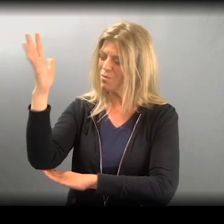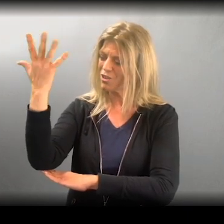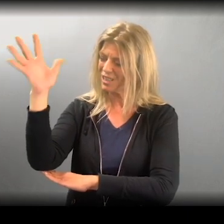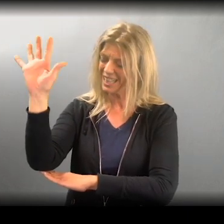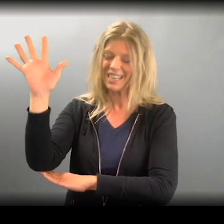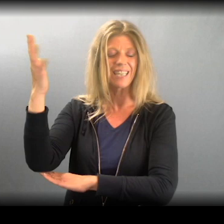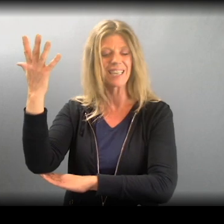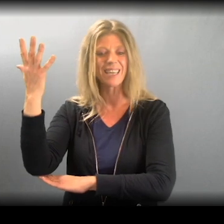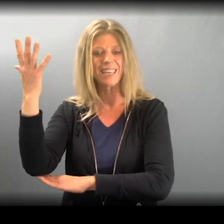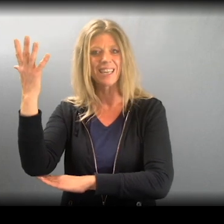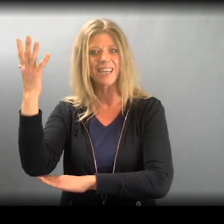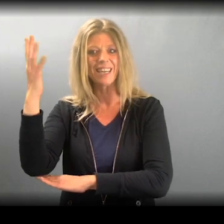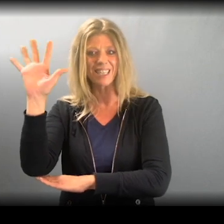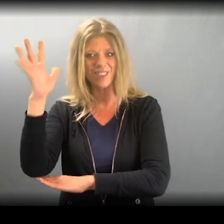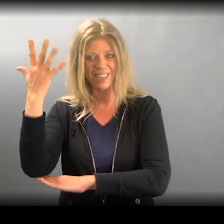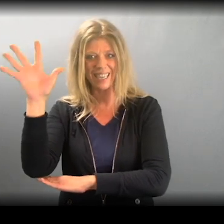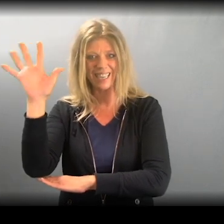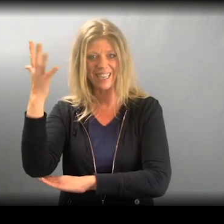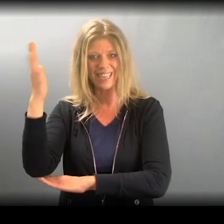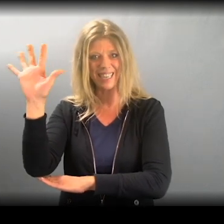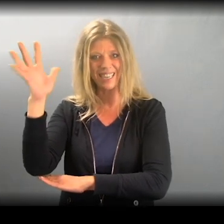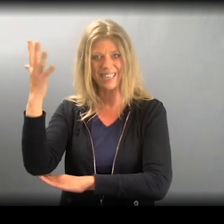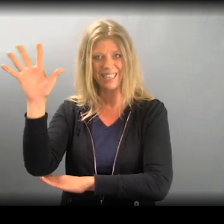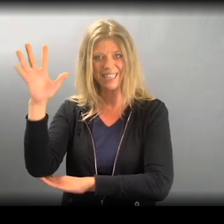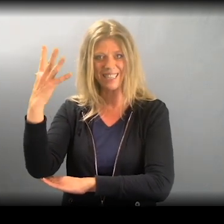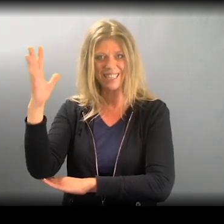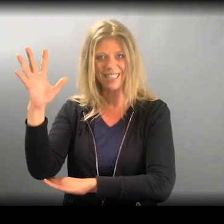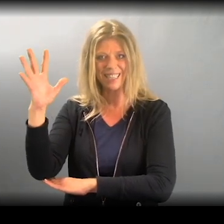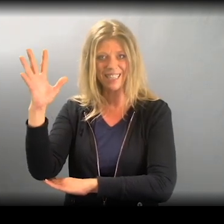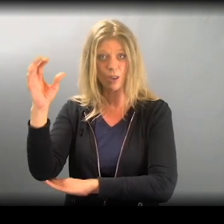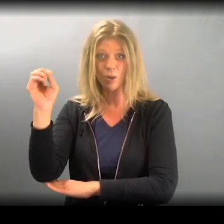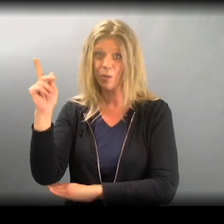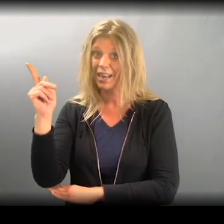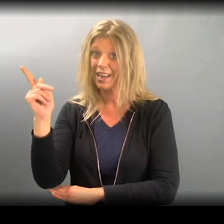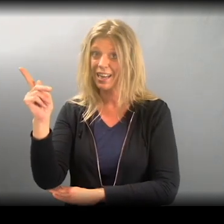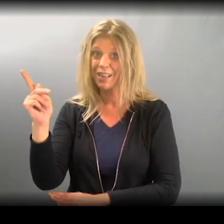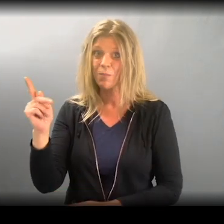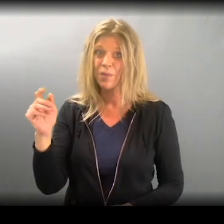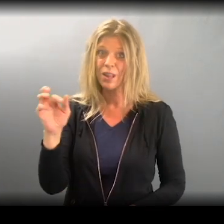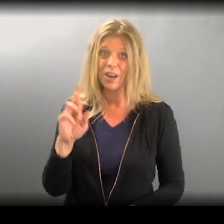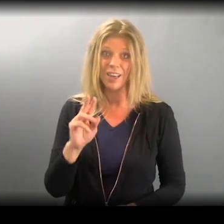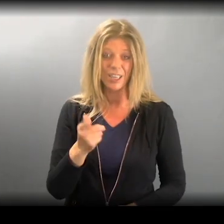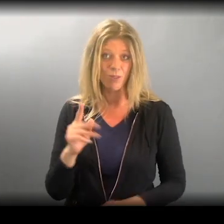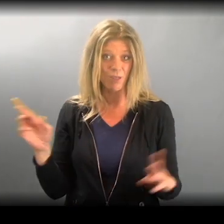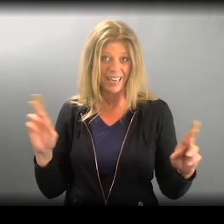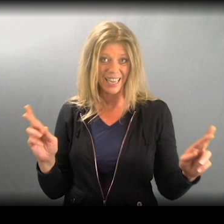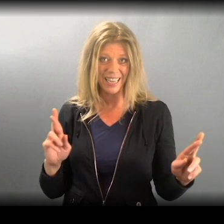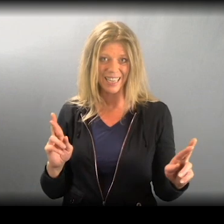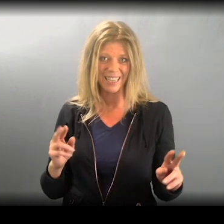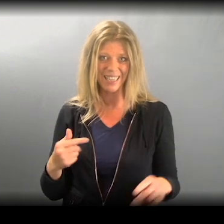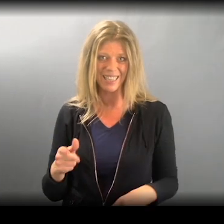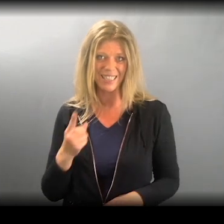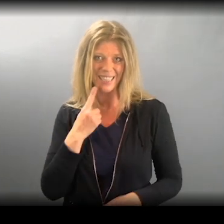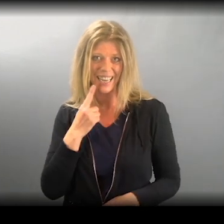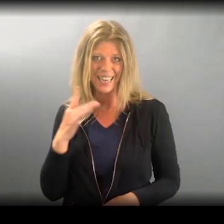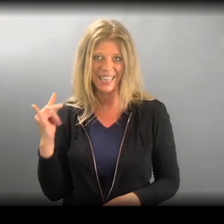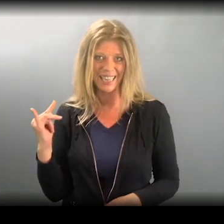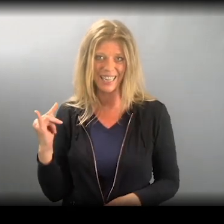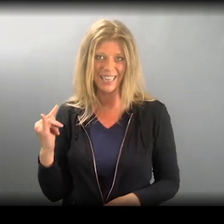TREE OK. Are you ready to say it?